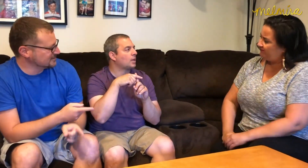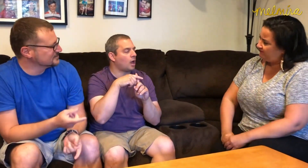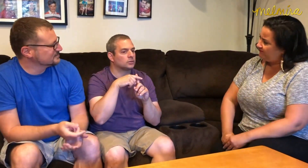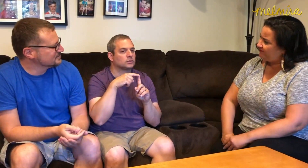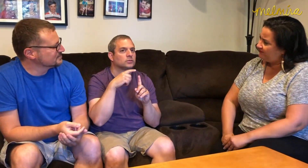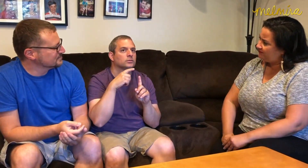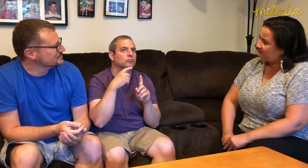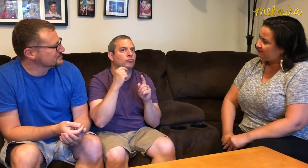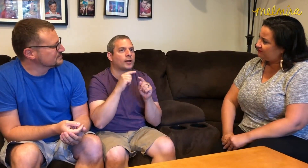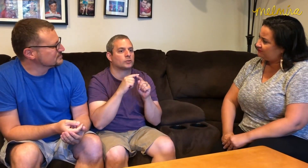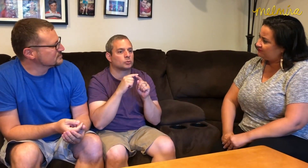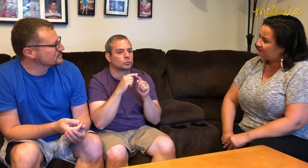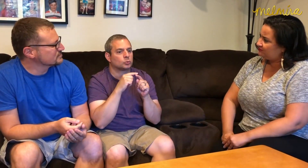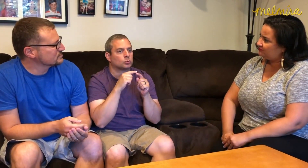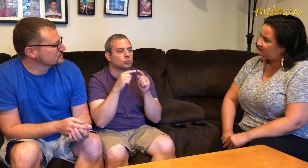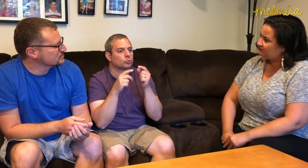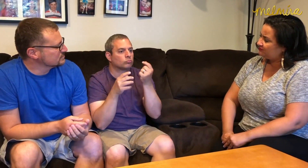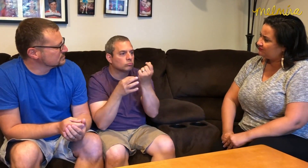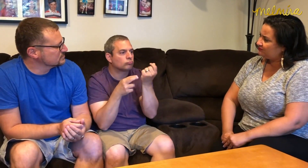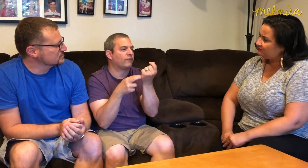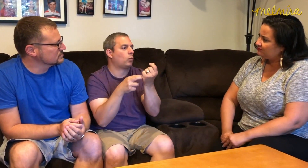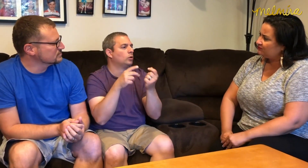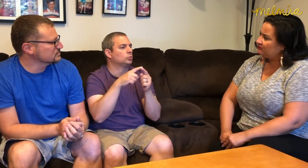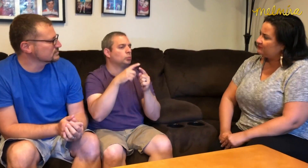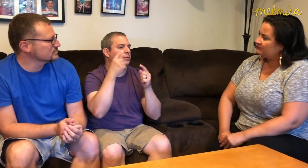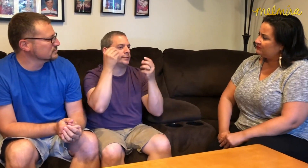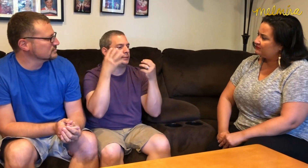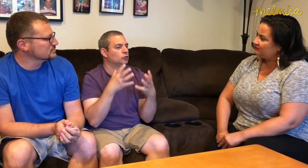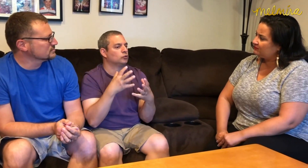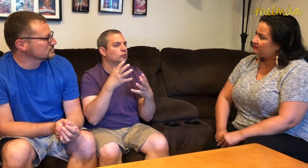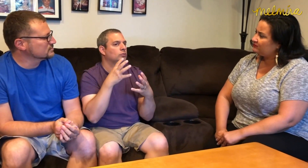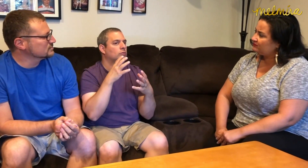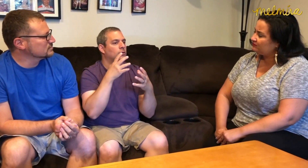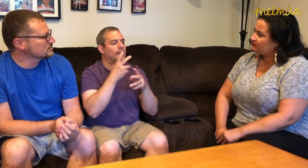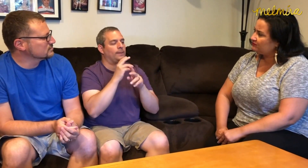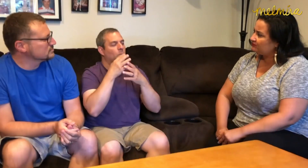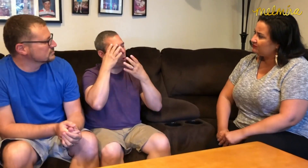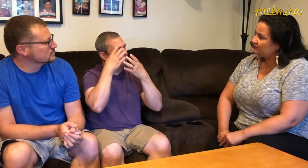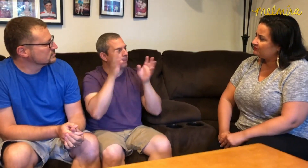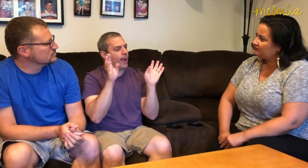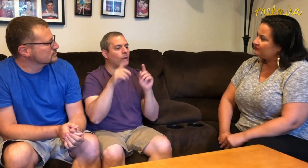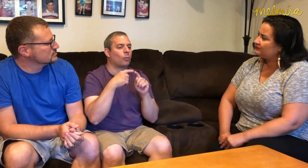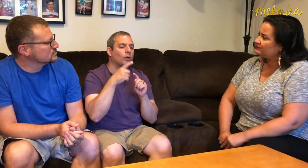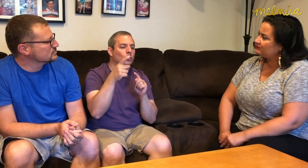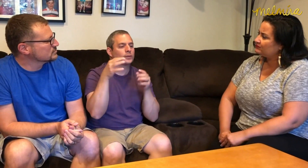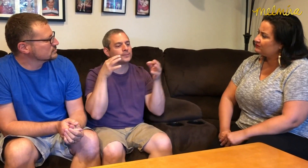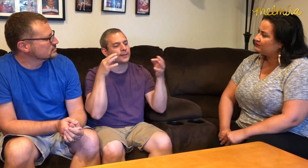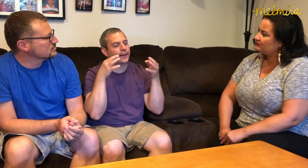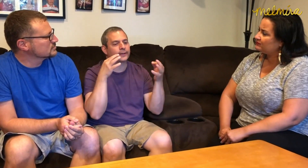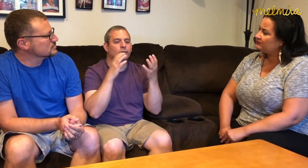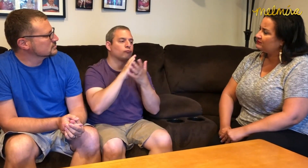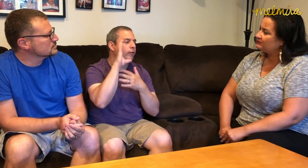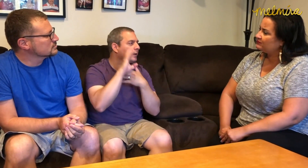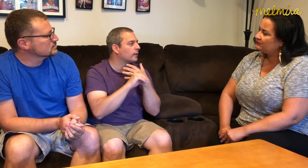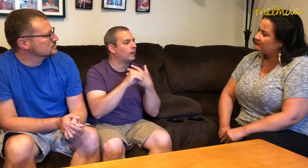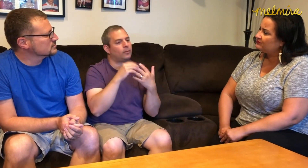We also are trying to reinforce the teachers to keep their minds open when explaining the curriculum